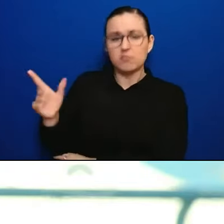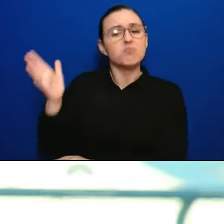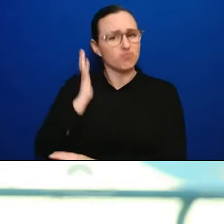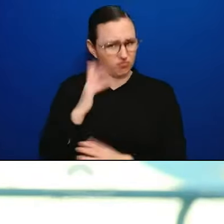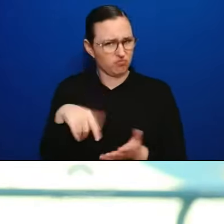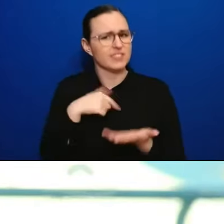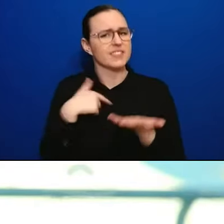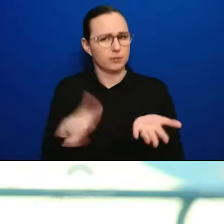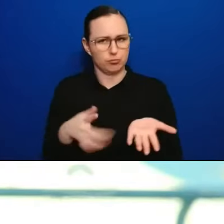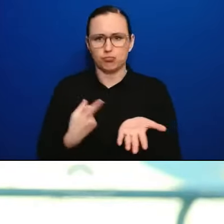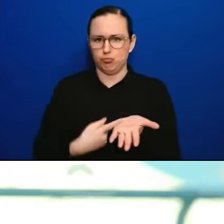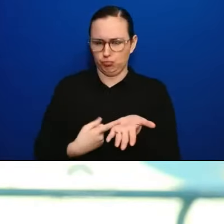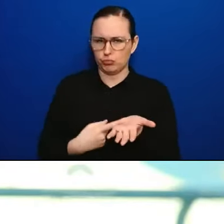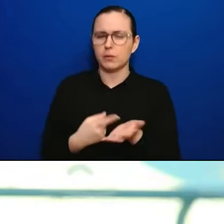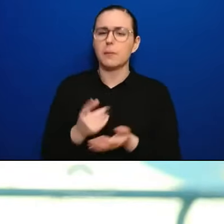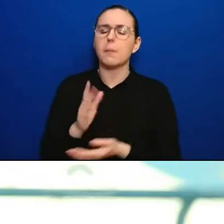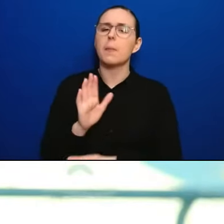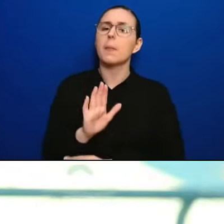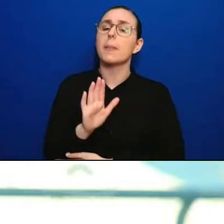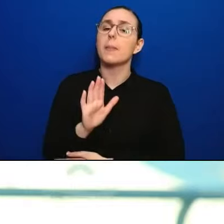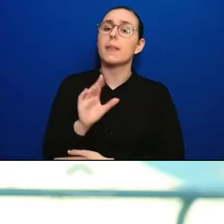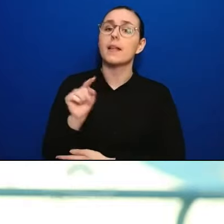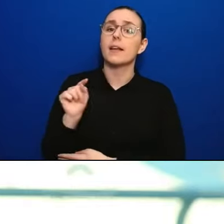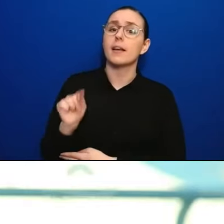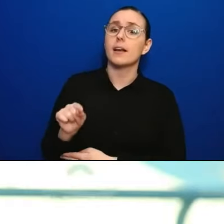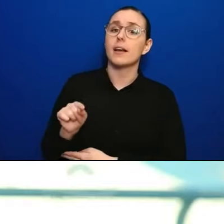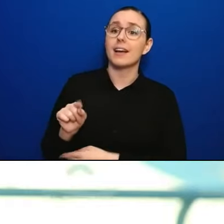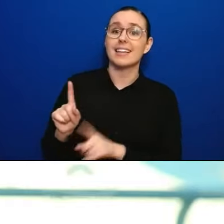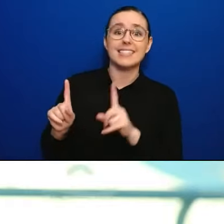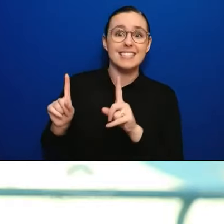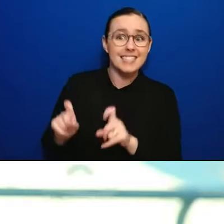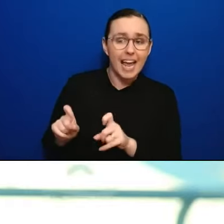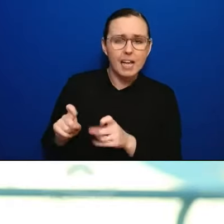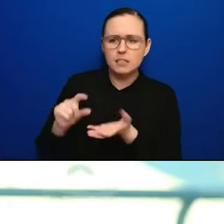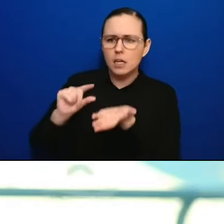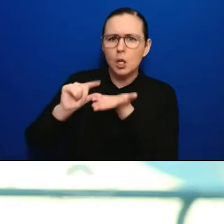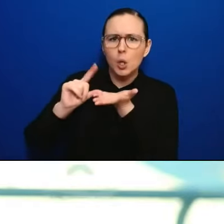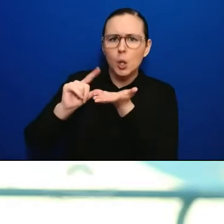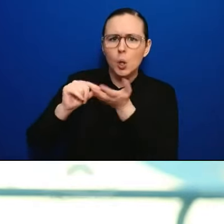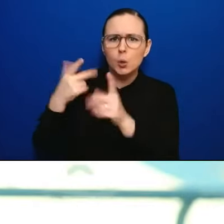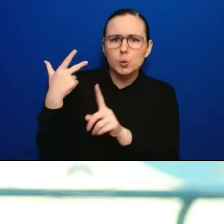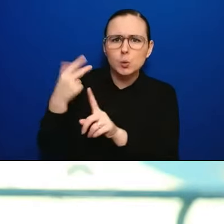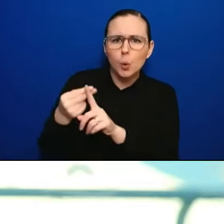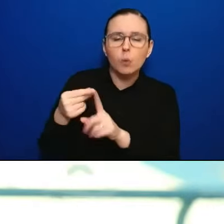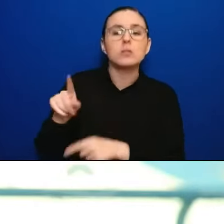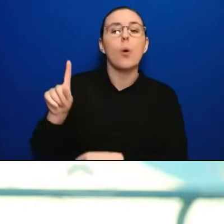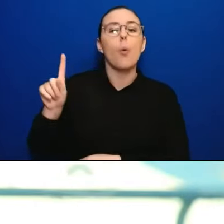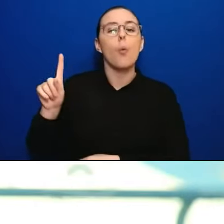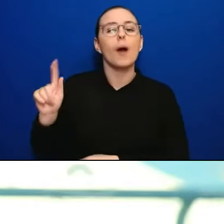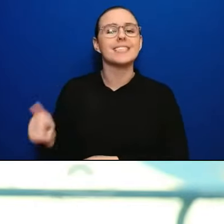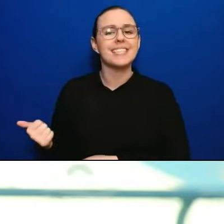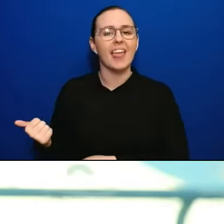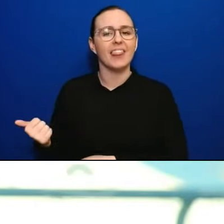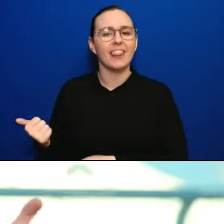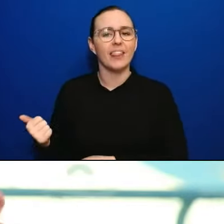The -- and we have talked about this before. That the initial dosing tests